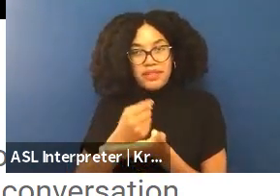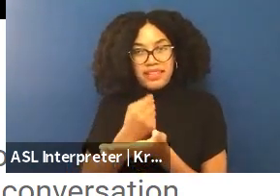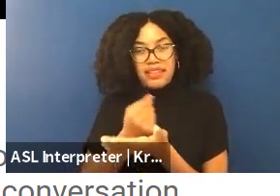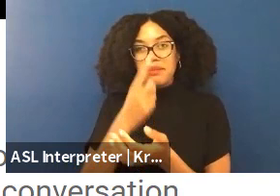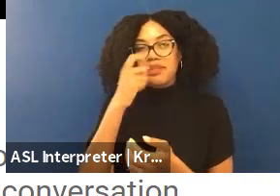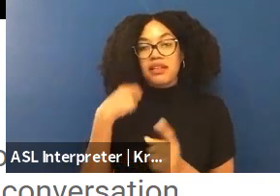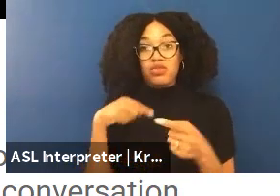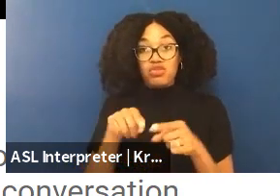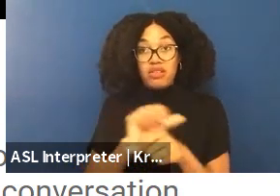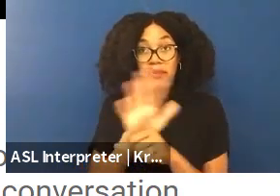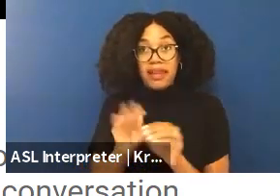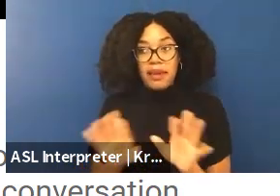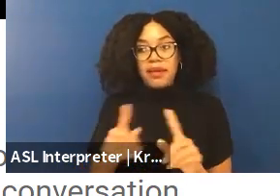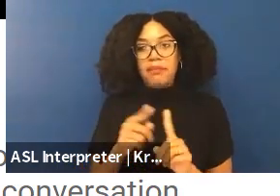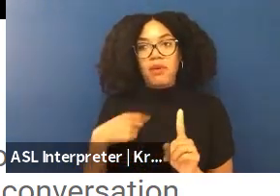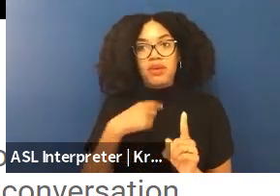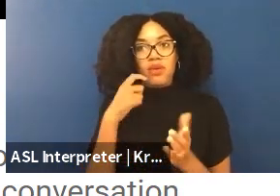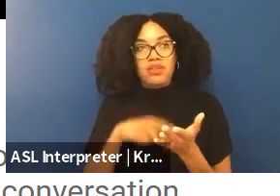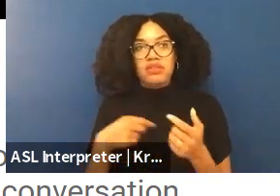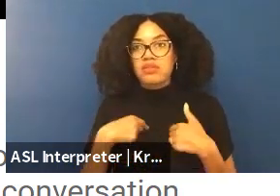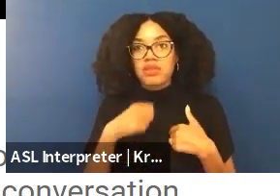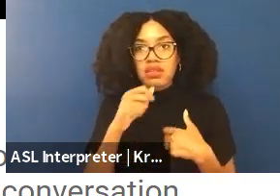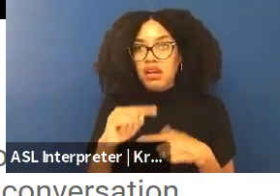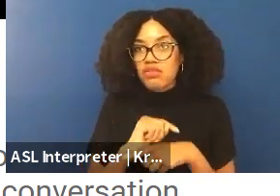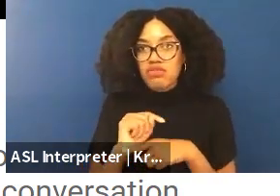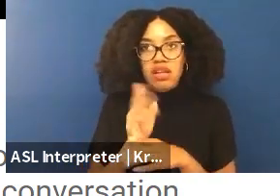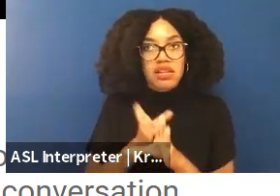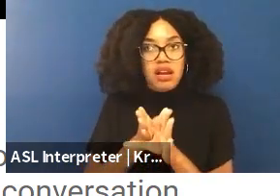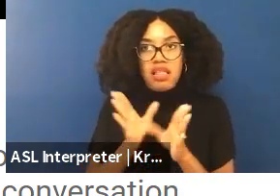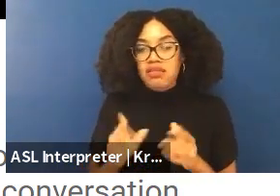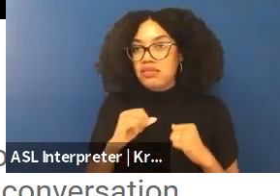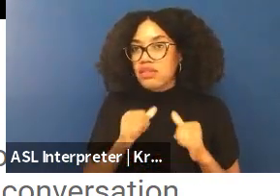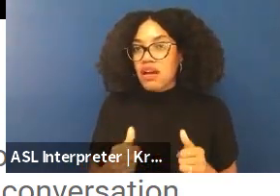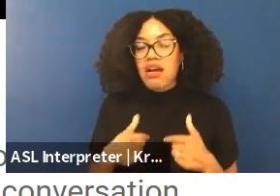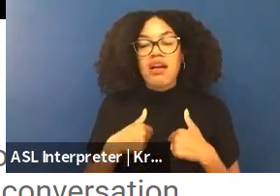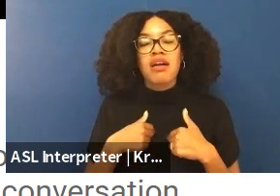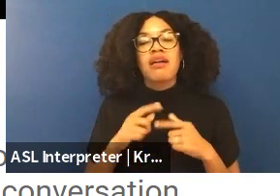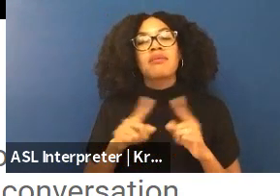of to Lisa's point, right? But we were trying to create a space for students where they could just